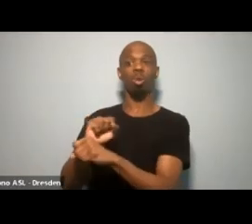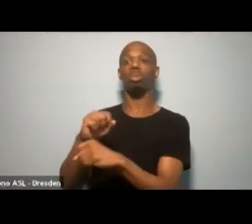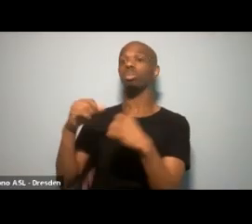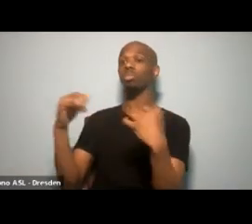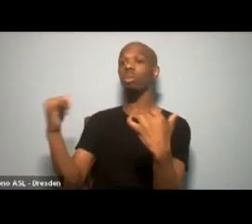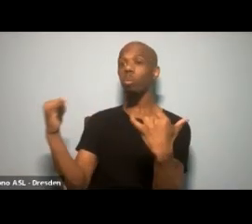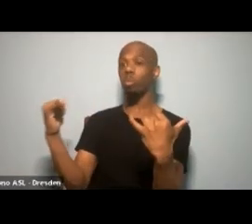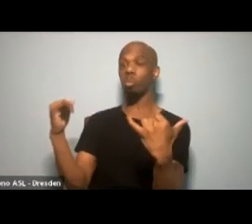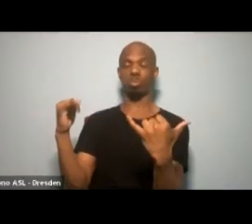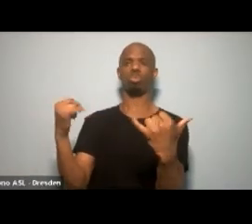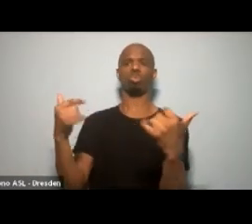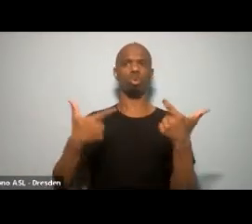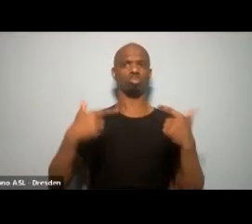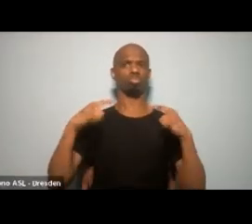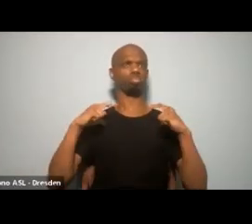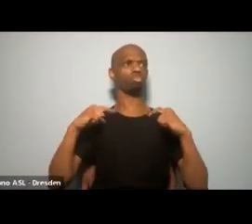to make selling statements,